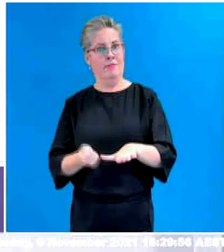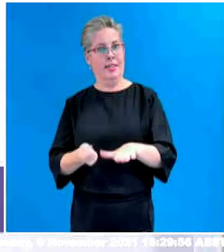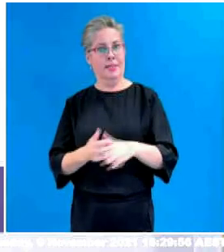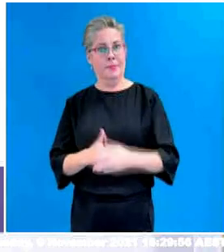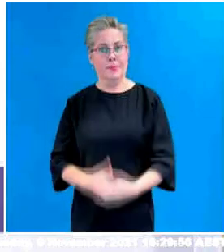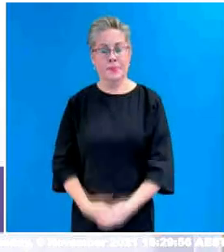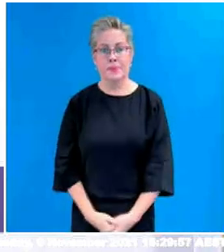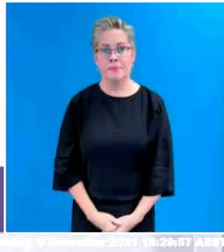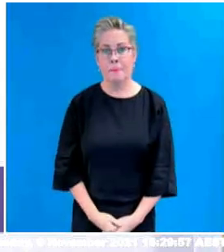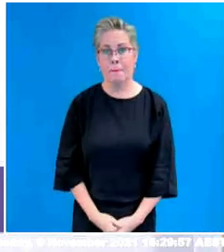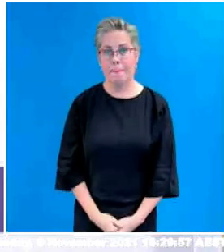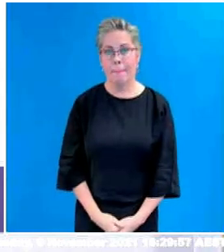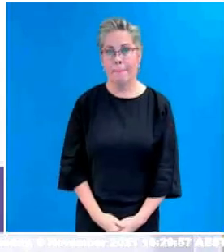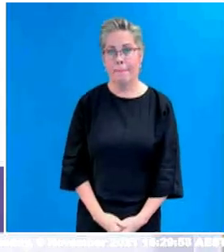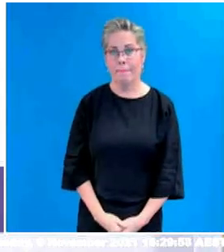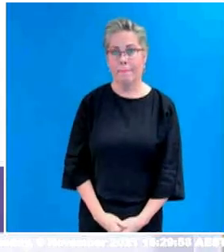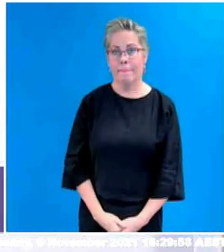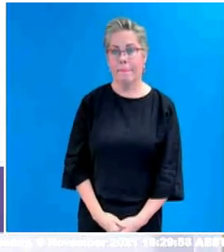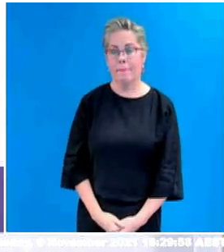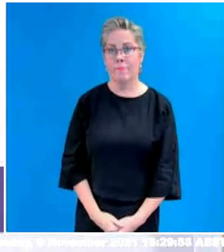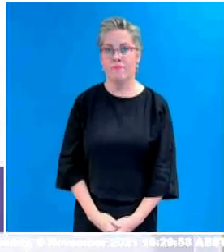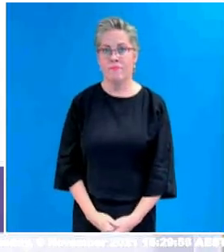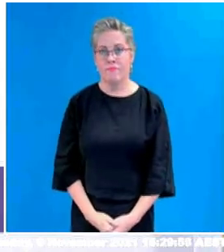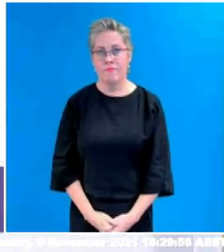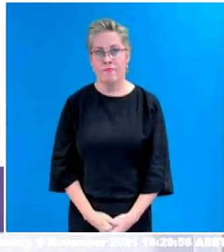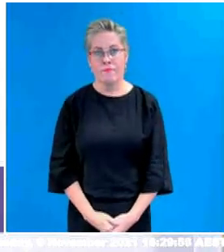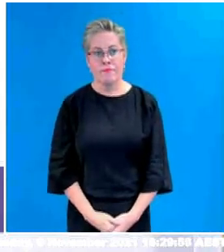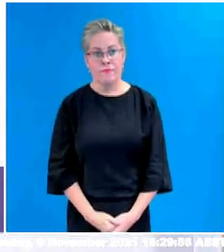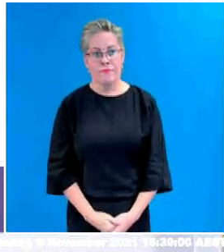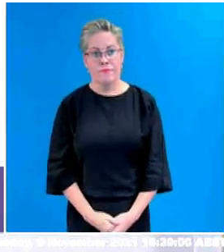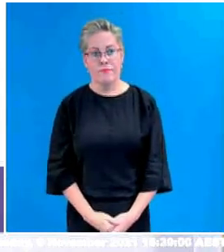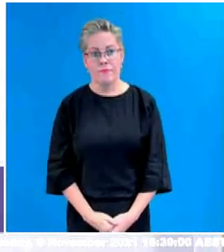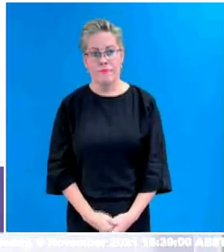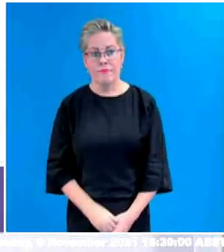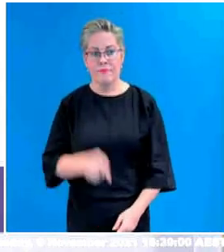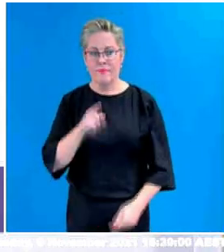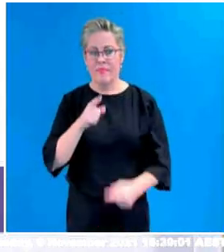The actual proposed direction says "provide any additional documents